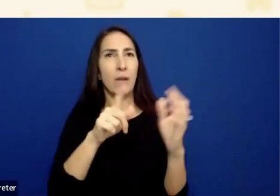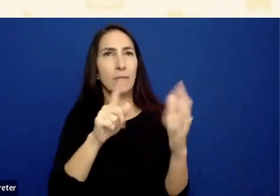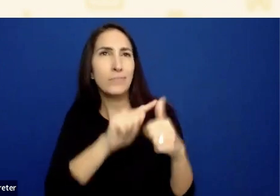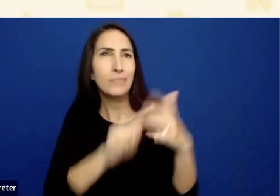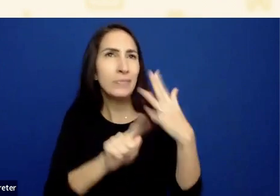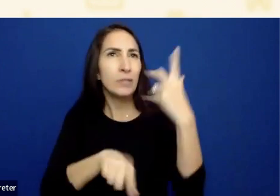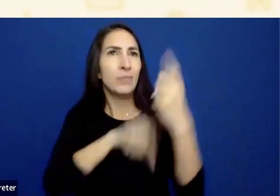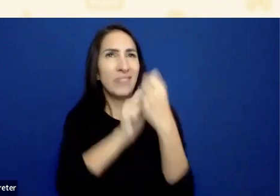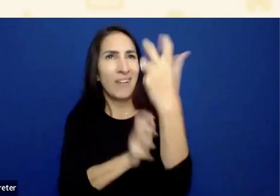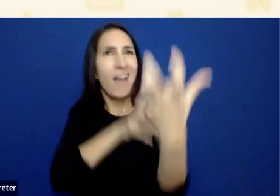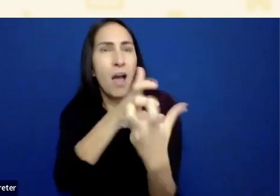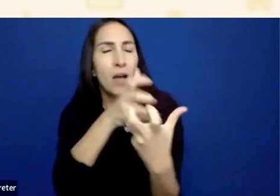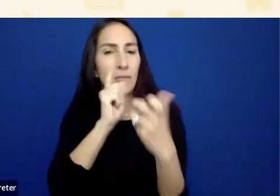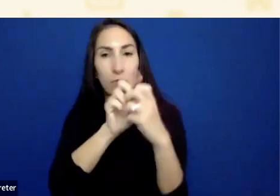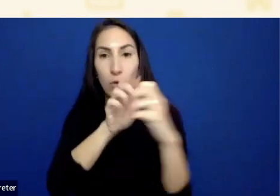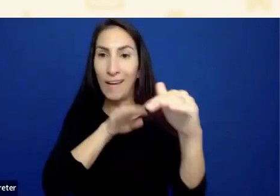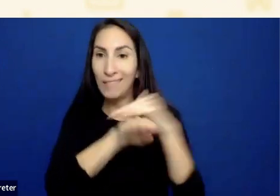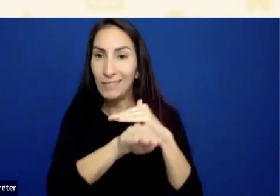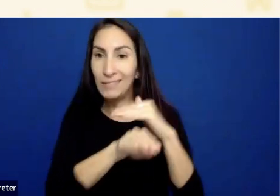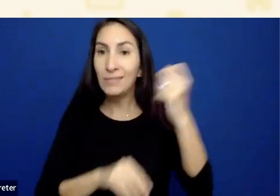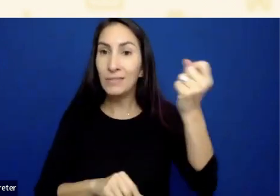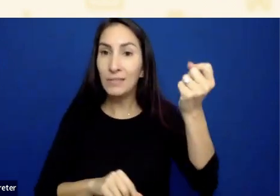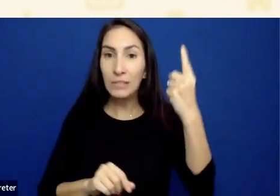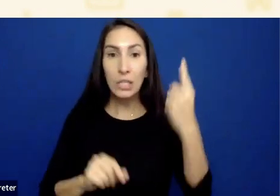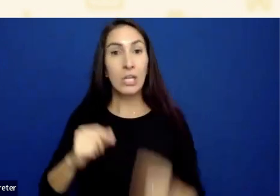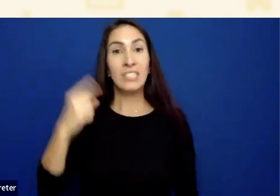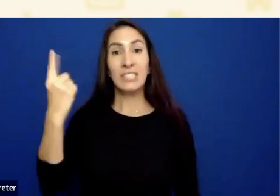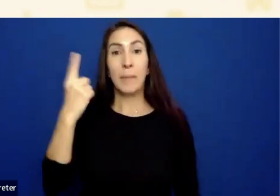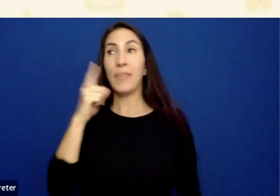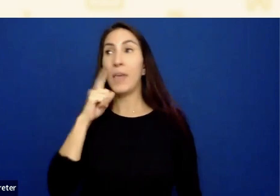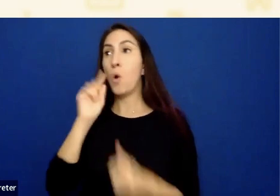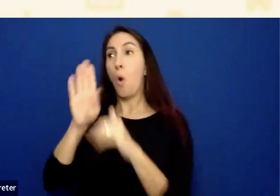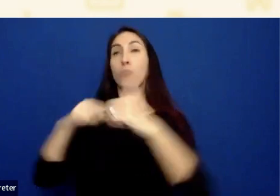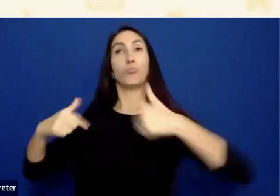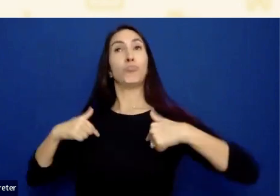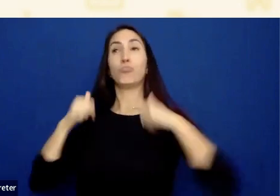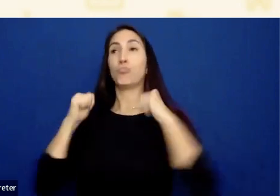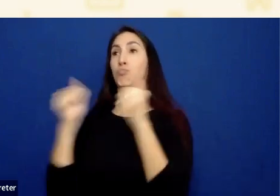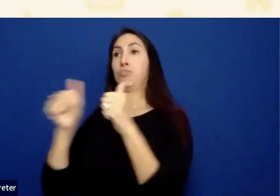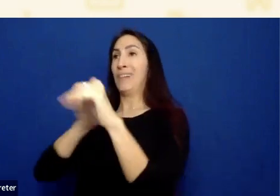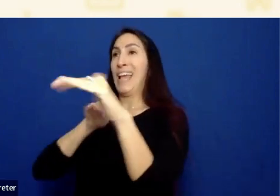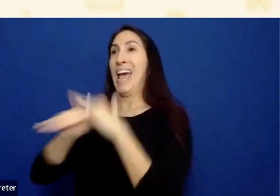because something is accessible to me, doesn't mean it's going